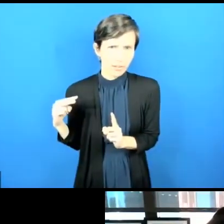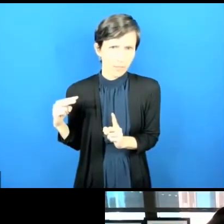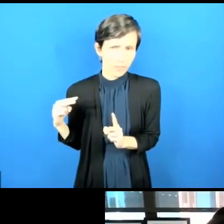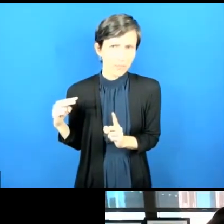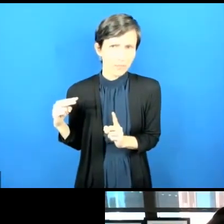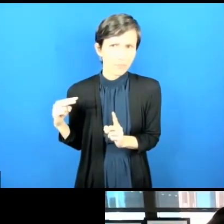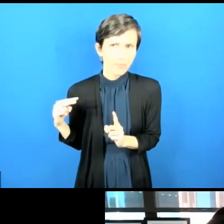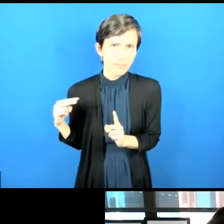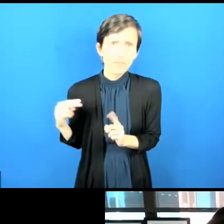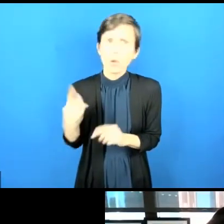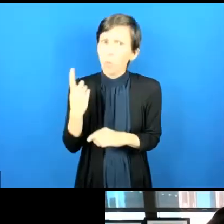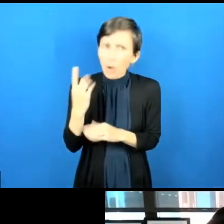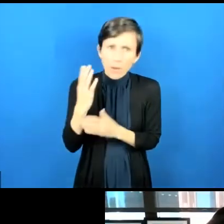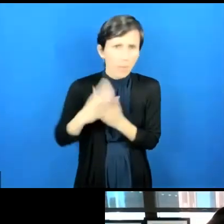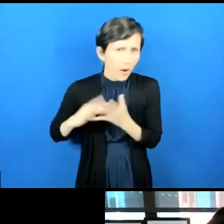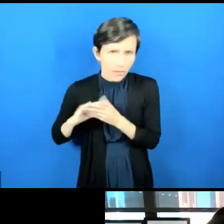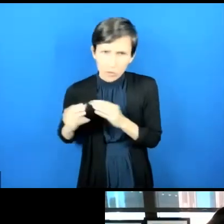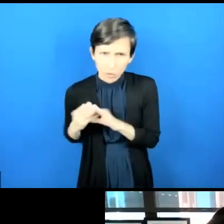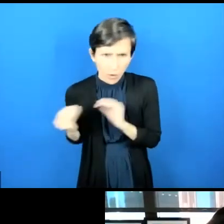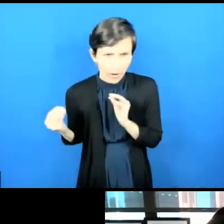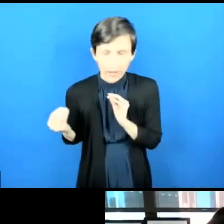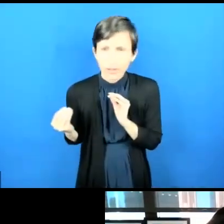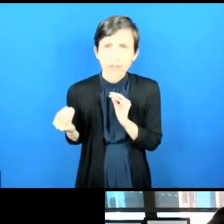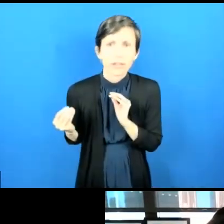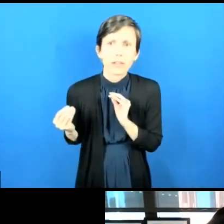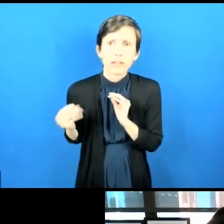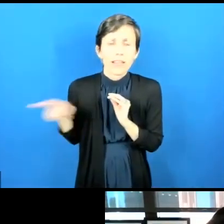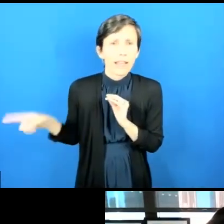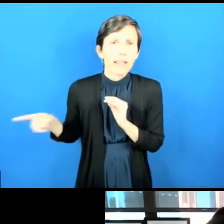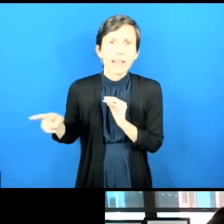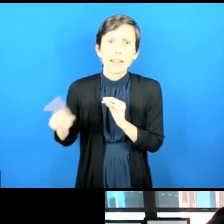of the story is that, you know, it reinforces this narrative